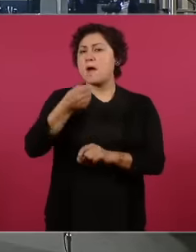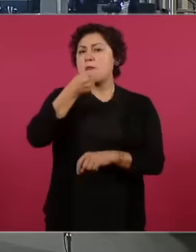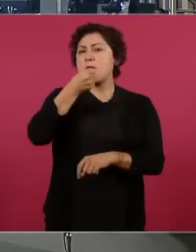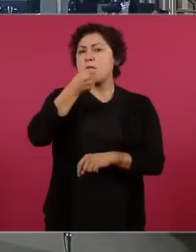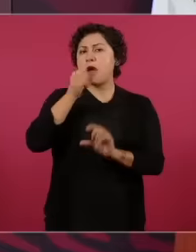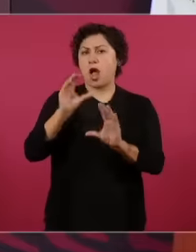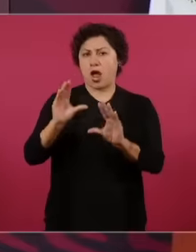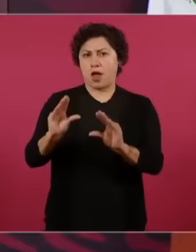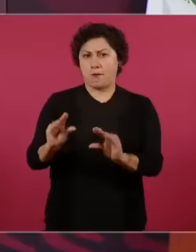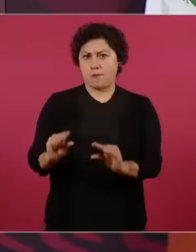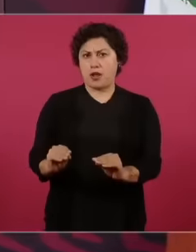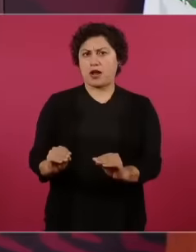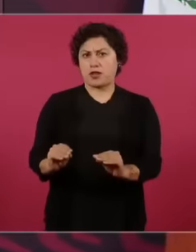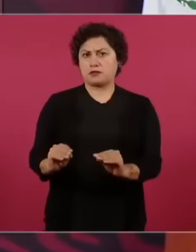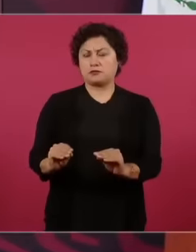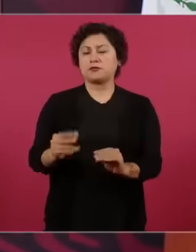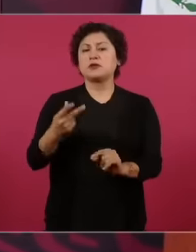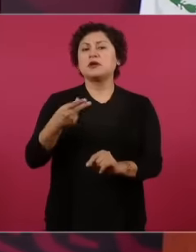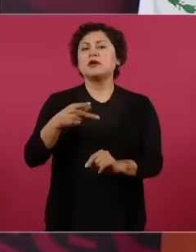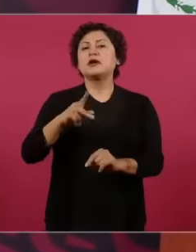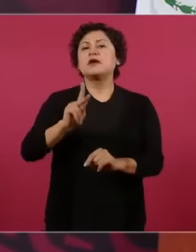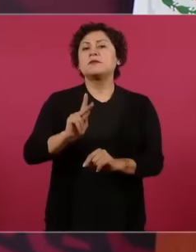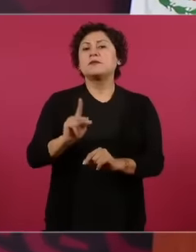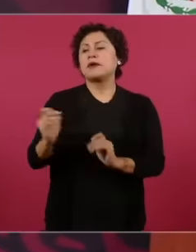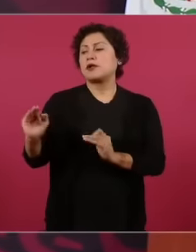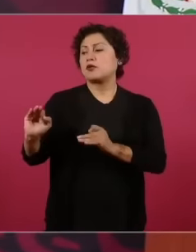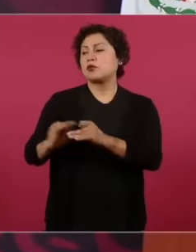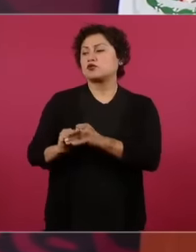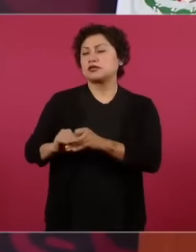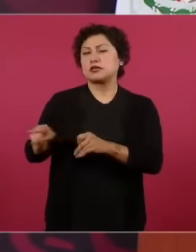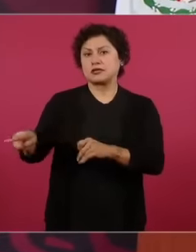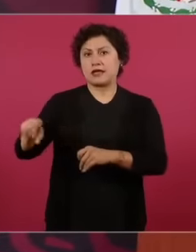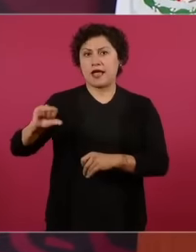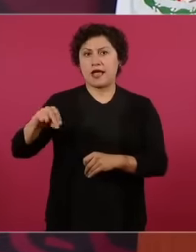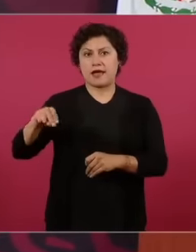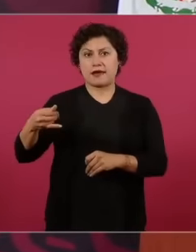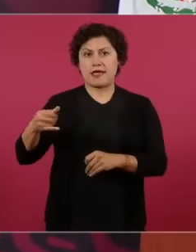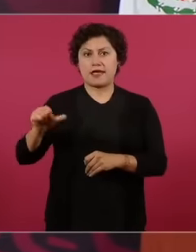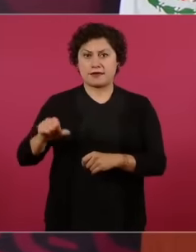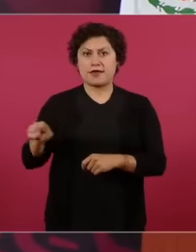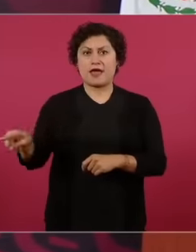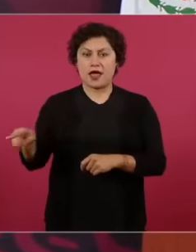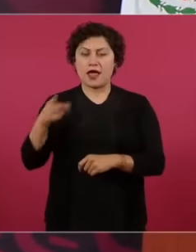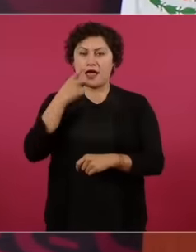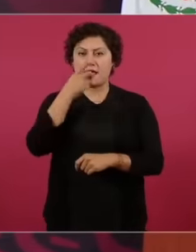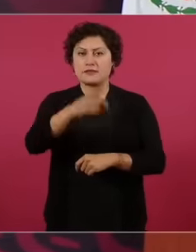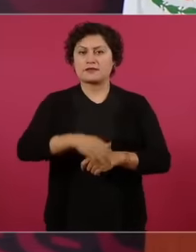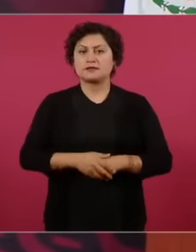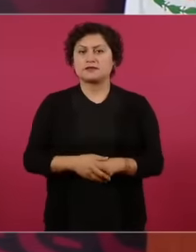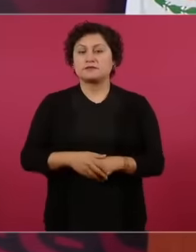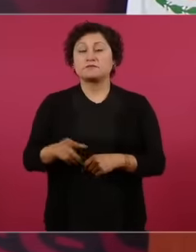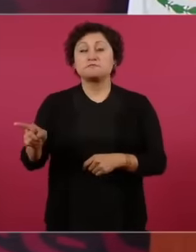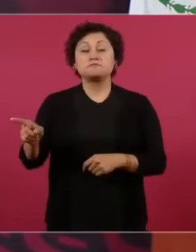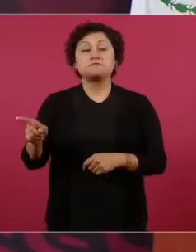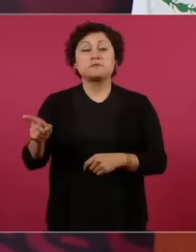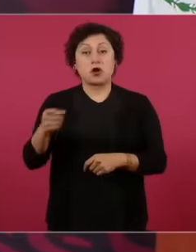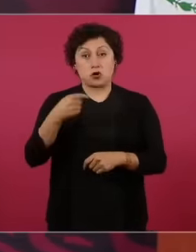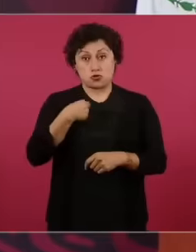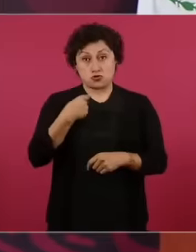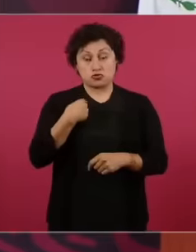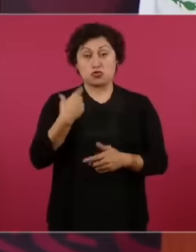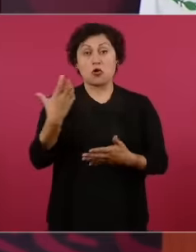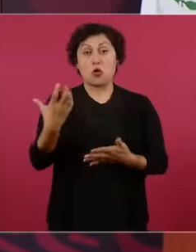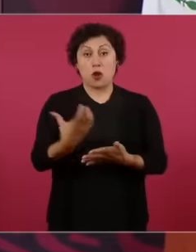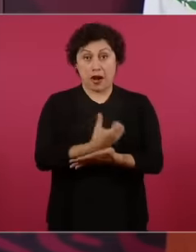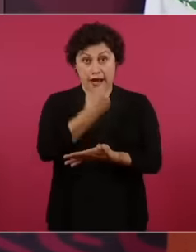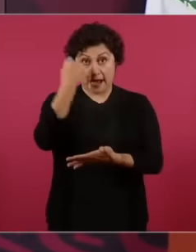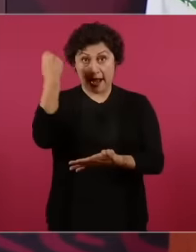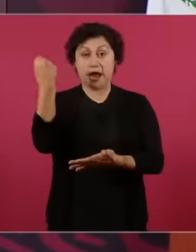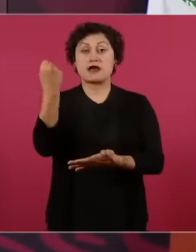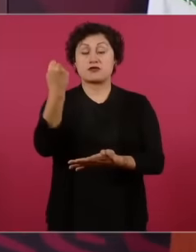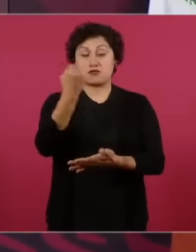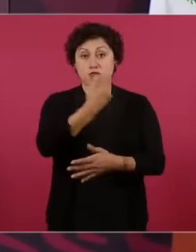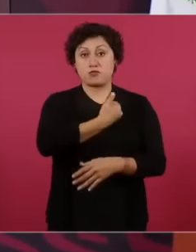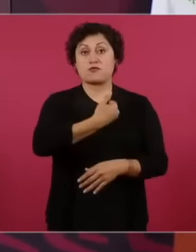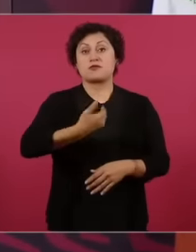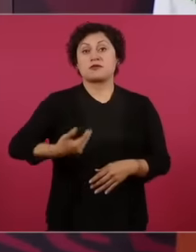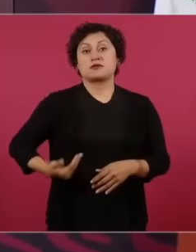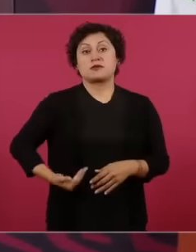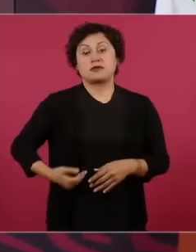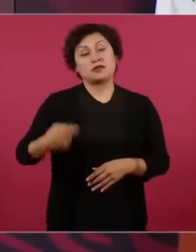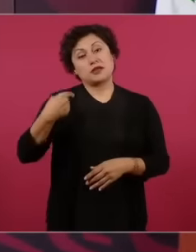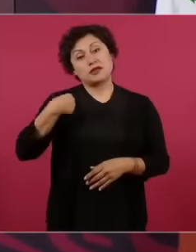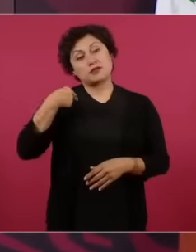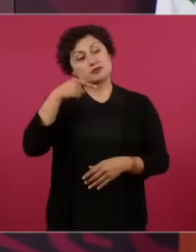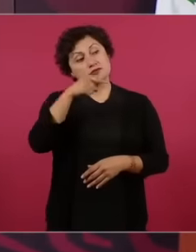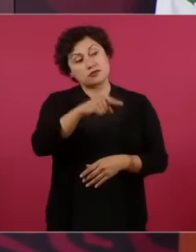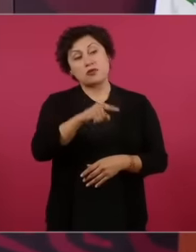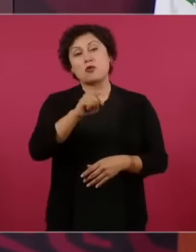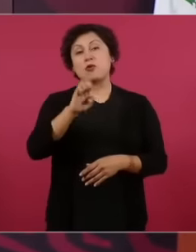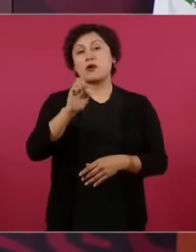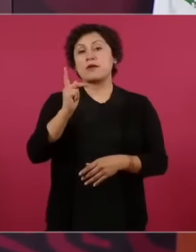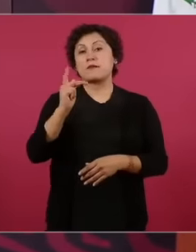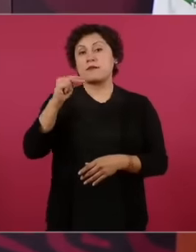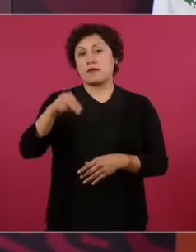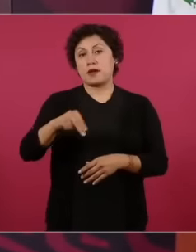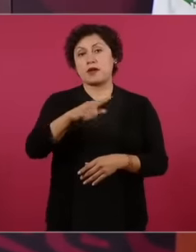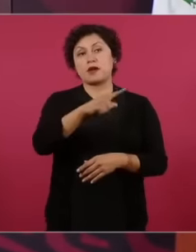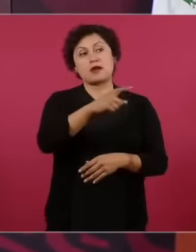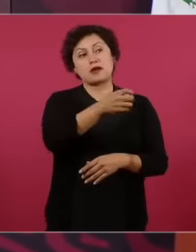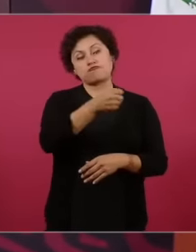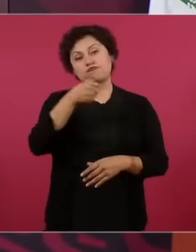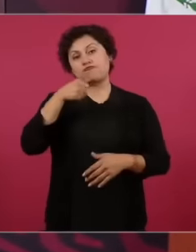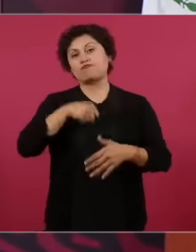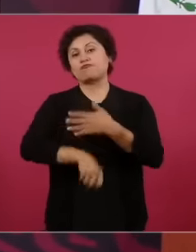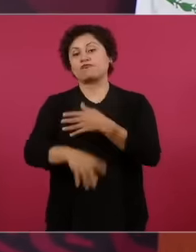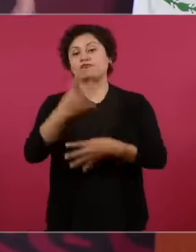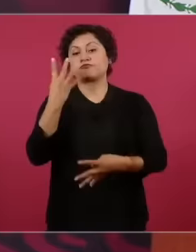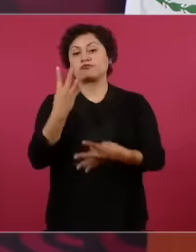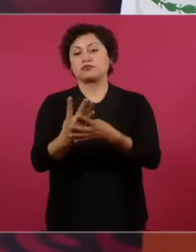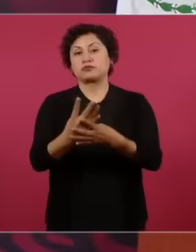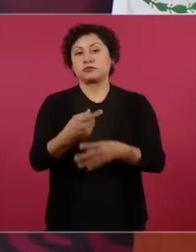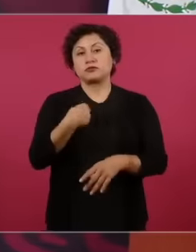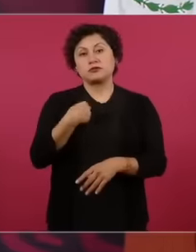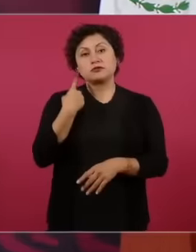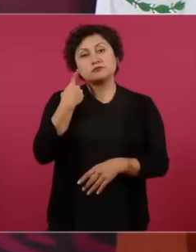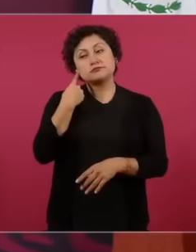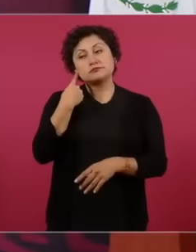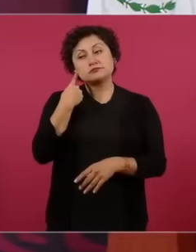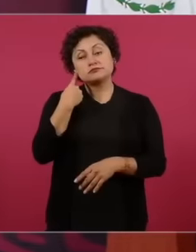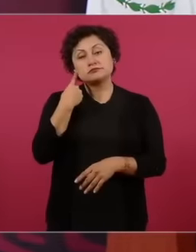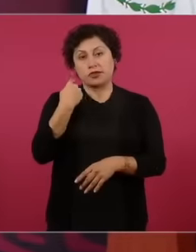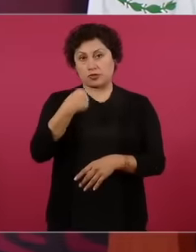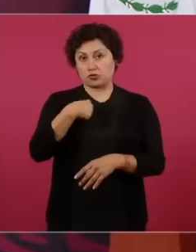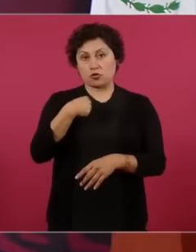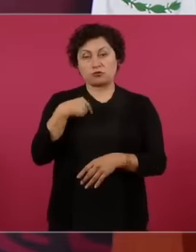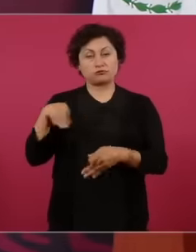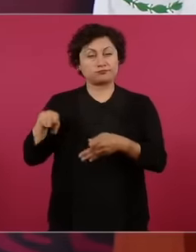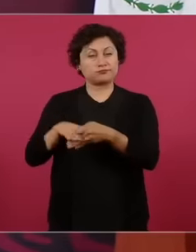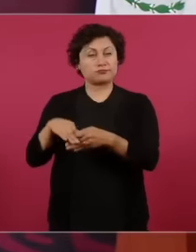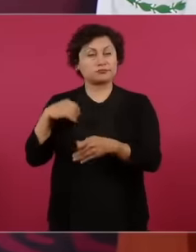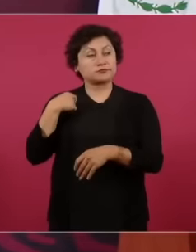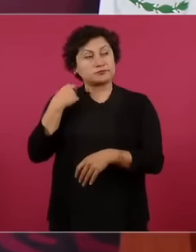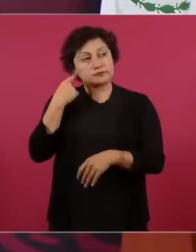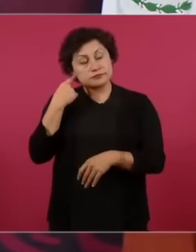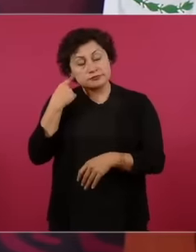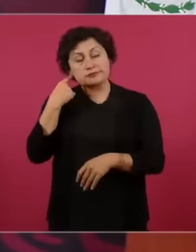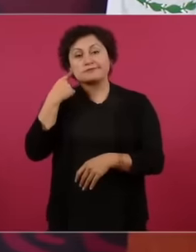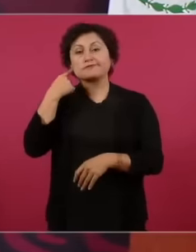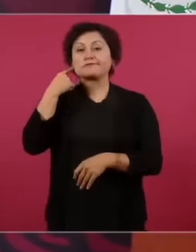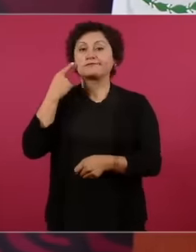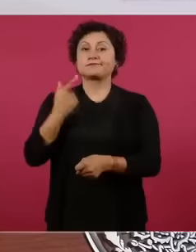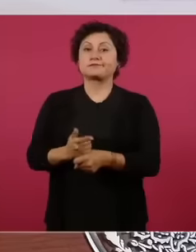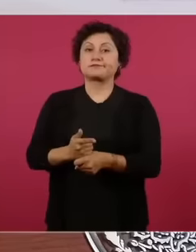Anaya was speaking and he says if I win I am going to put Peña Nieto in jail and I just heard no this one